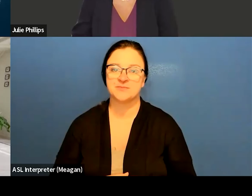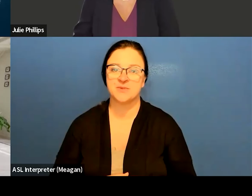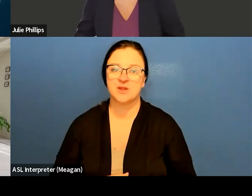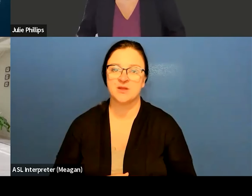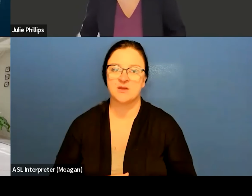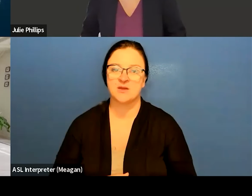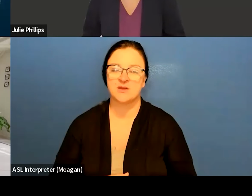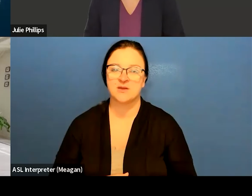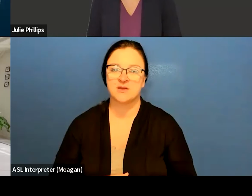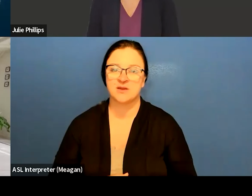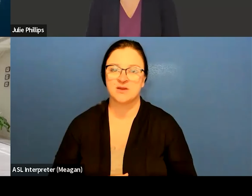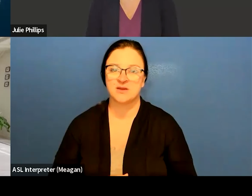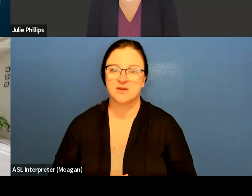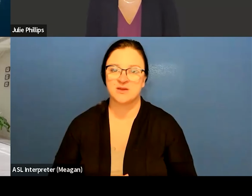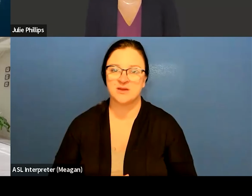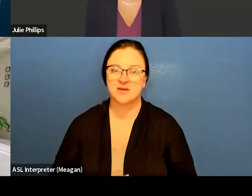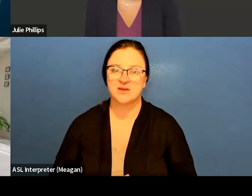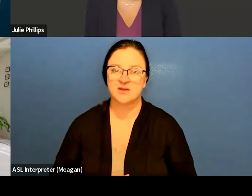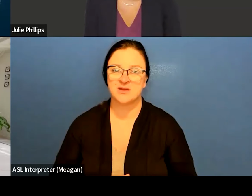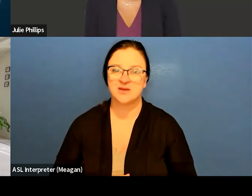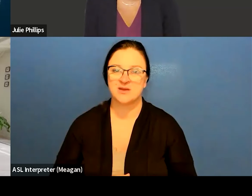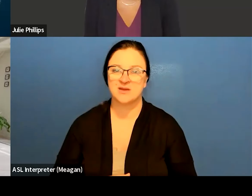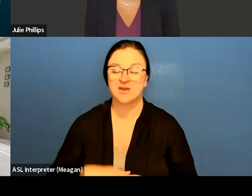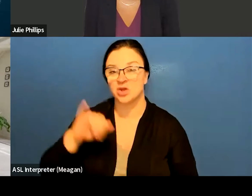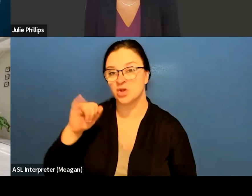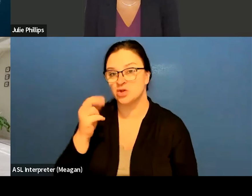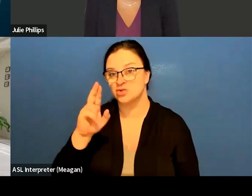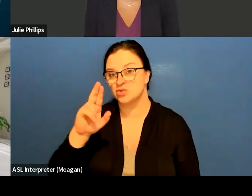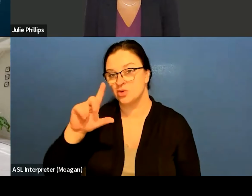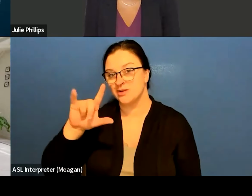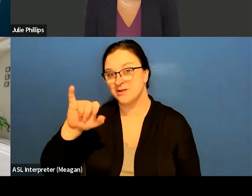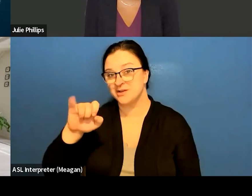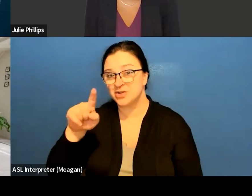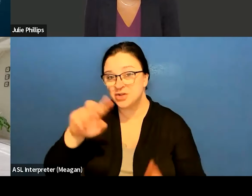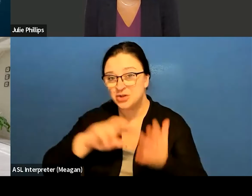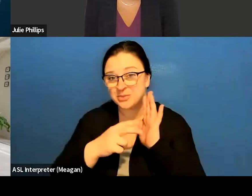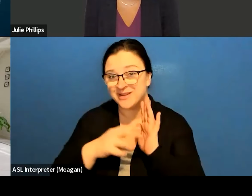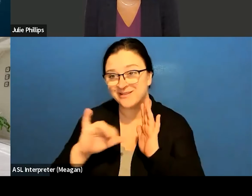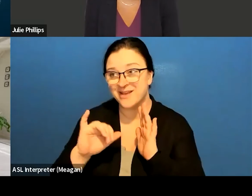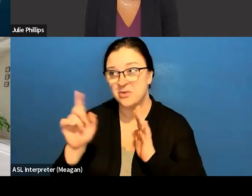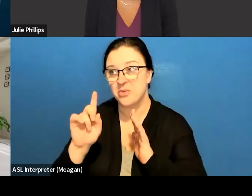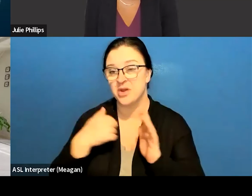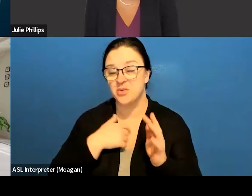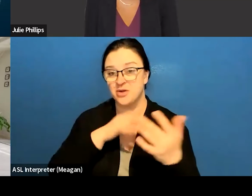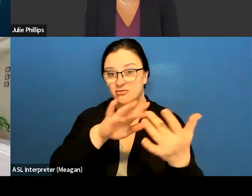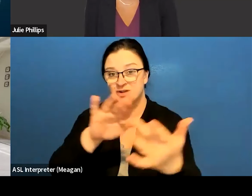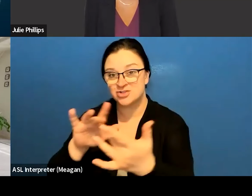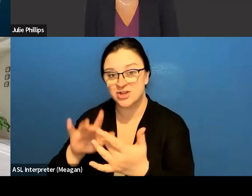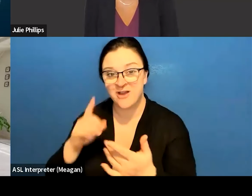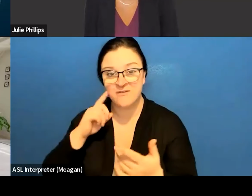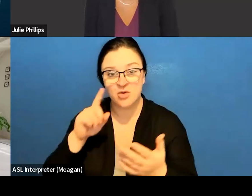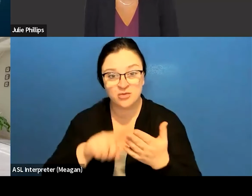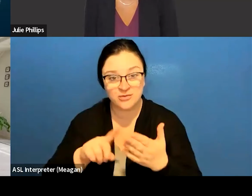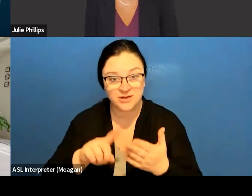So I dunno if- - Is that, you mean, maybe that's just reaching out or we're doing some research on best practices?